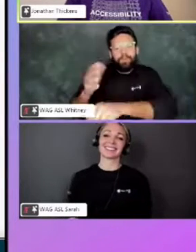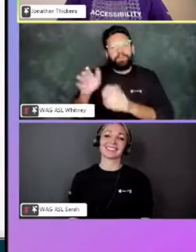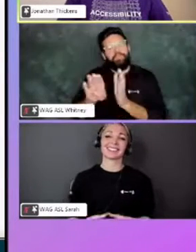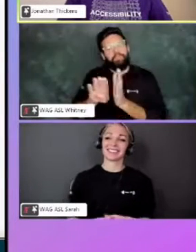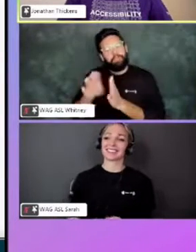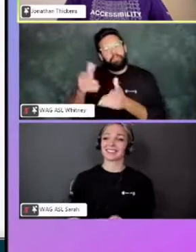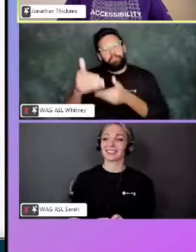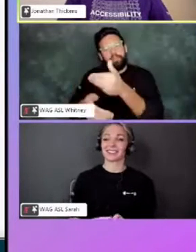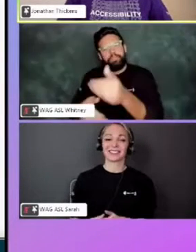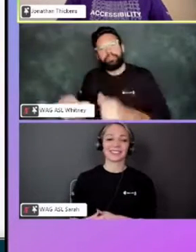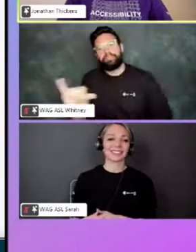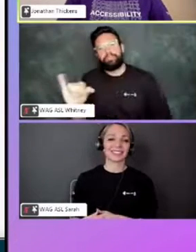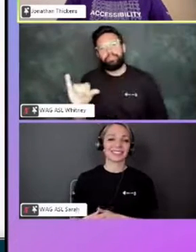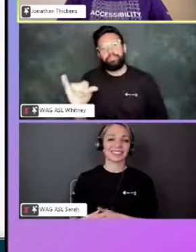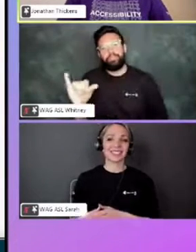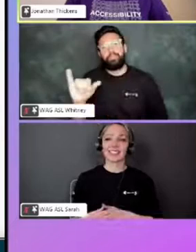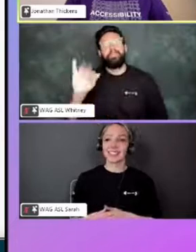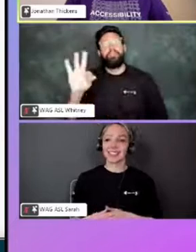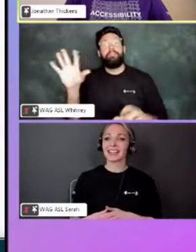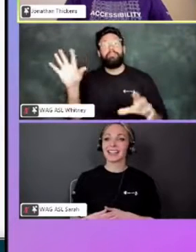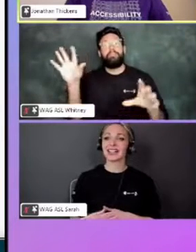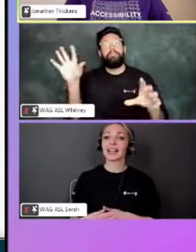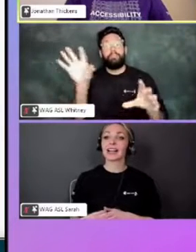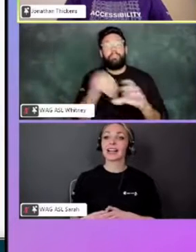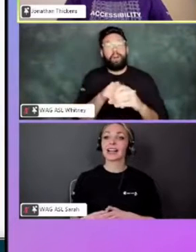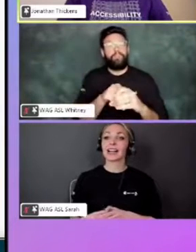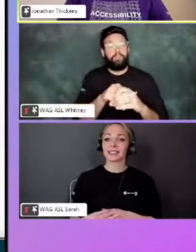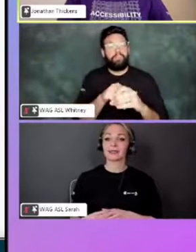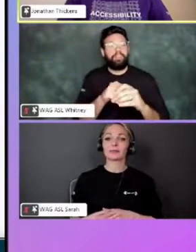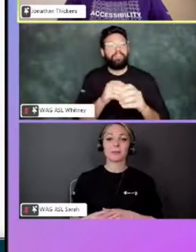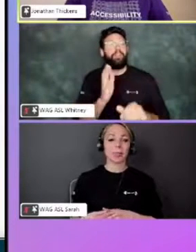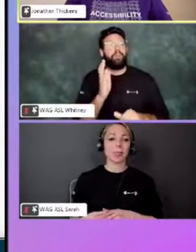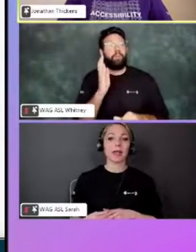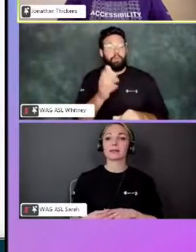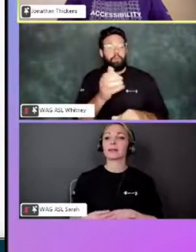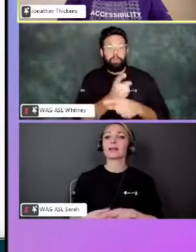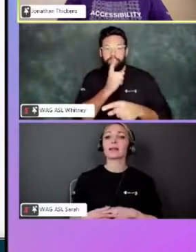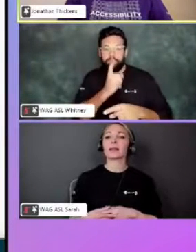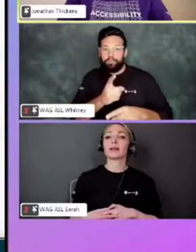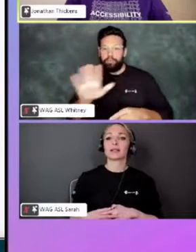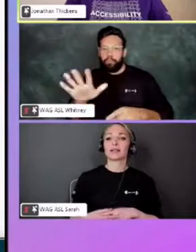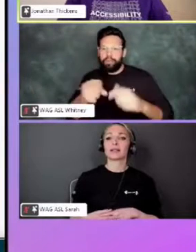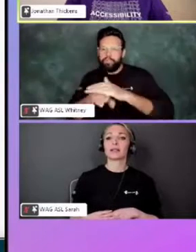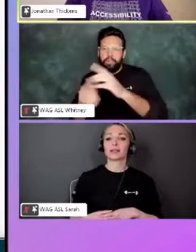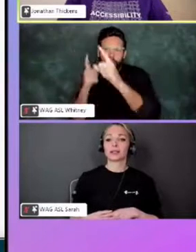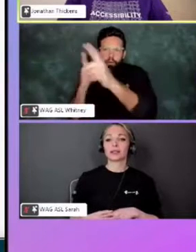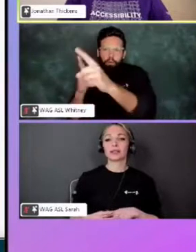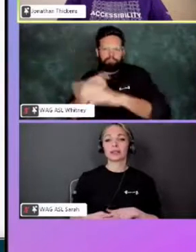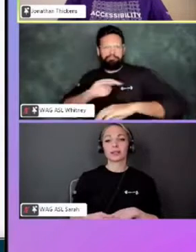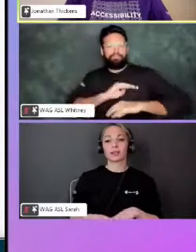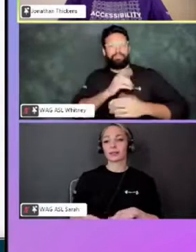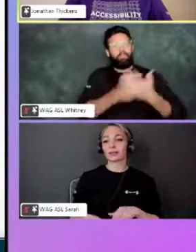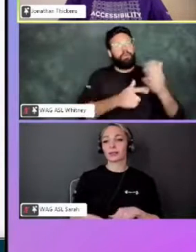this kind of report is invaluable to make sure your accessibility goals are staying on track and gives you everything you need to course correct otherwise.